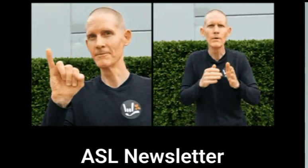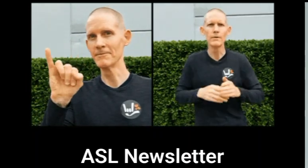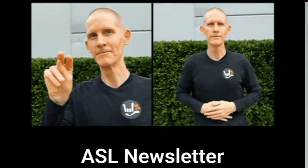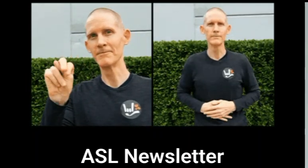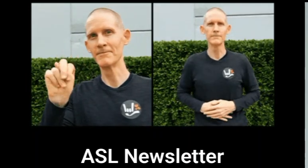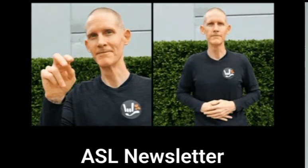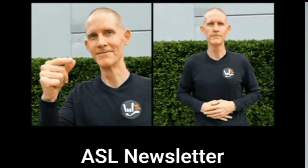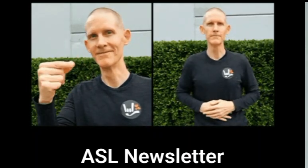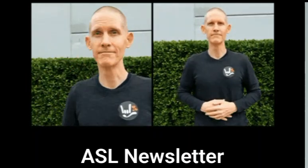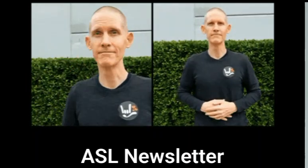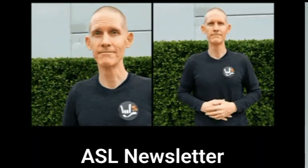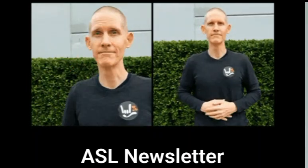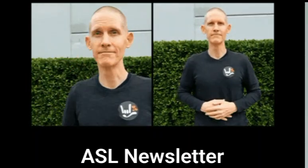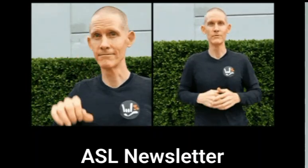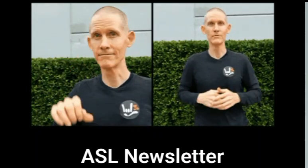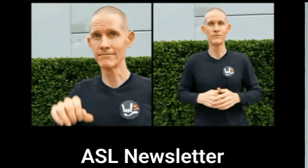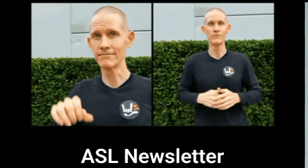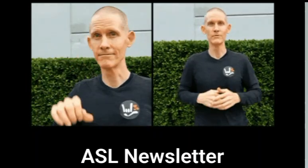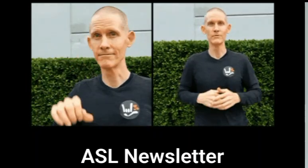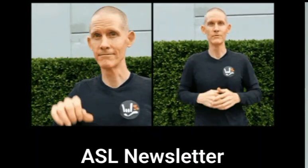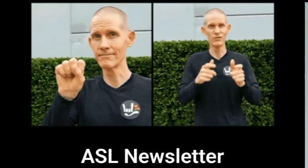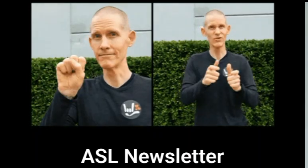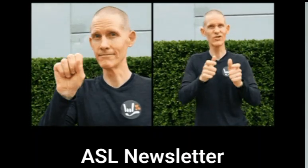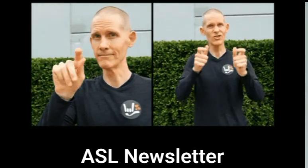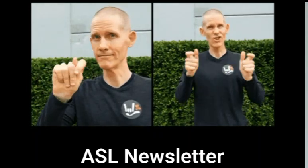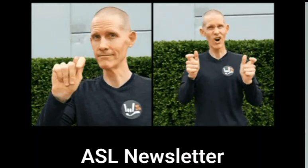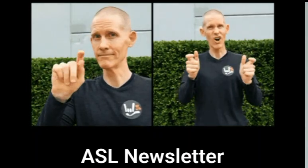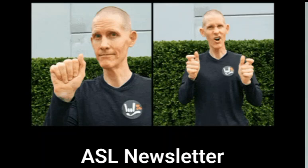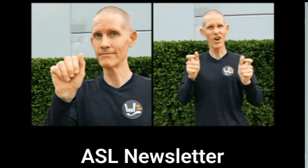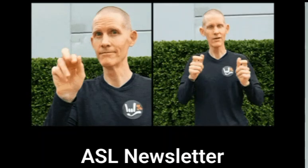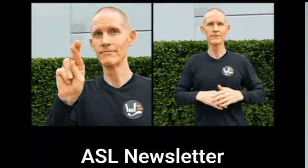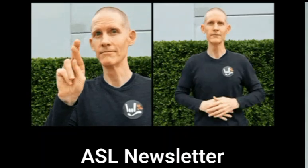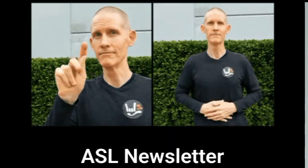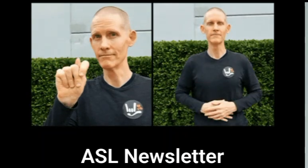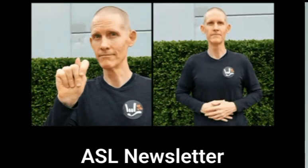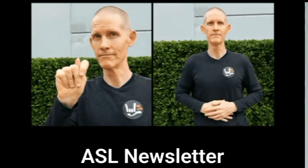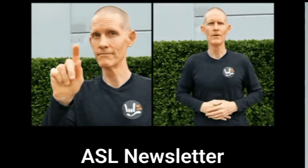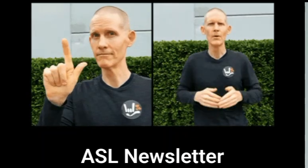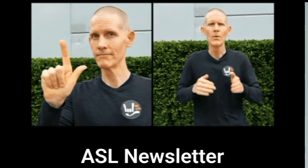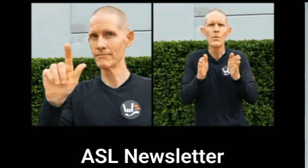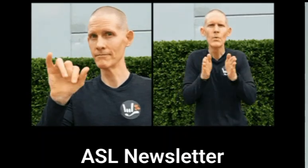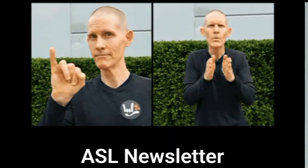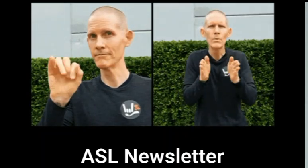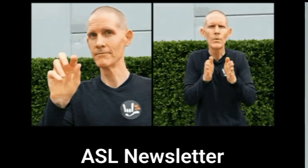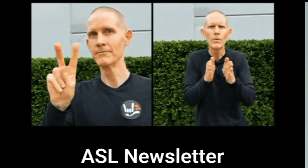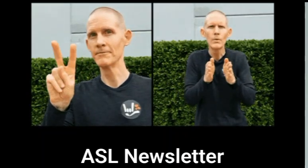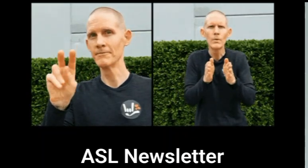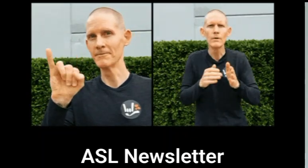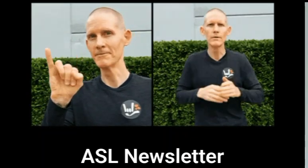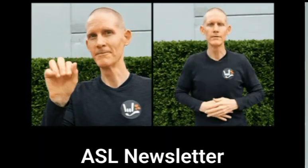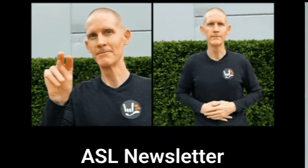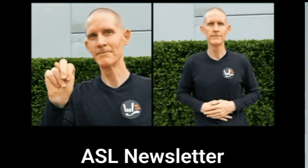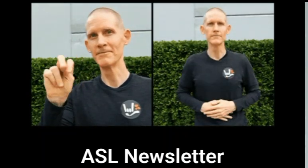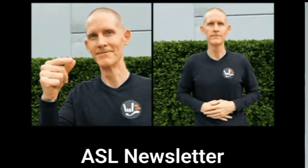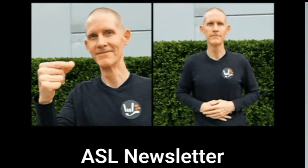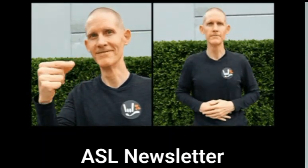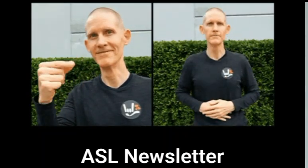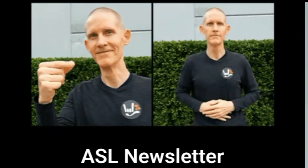we're not going after advanced signers that's wonderful, but there's so many people out there that just want to dive into the fundamentals,